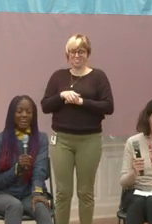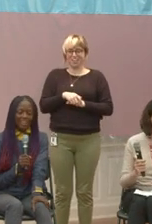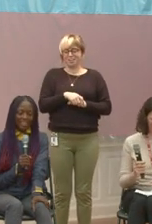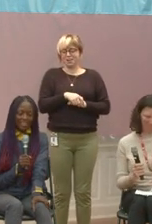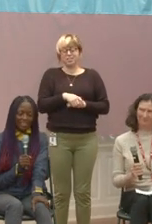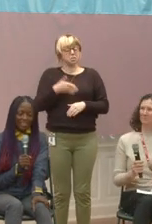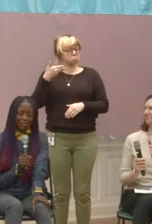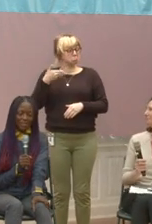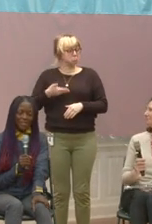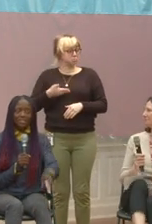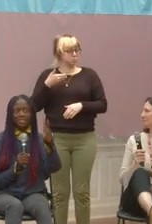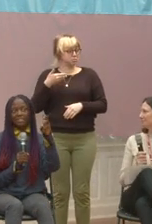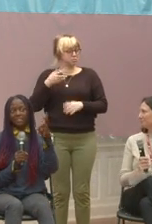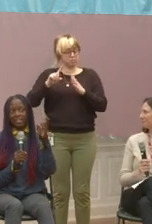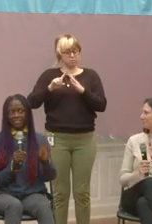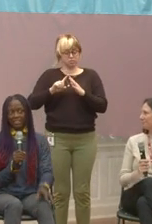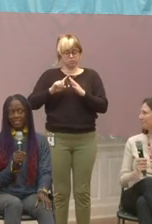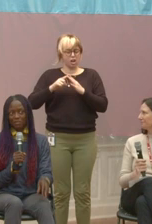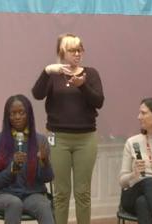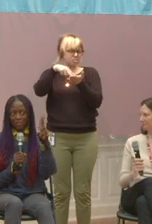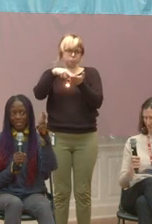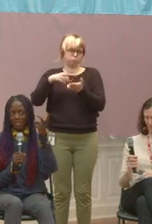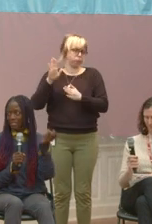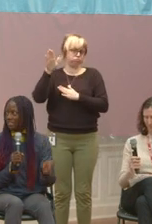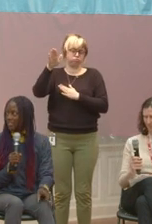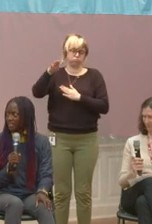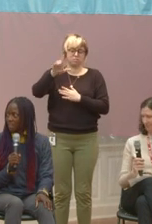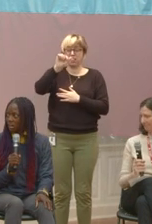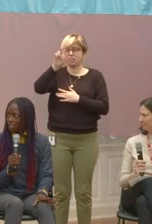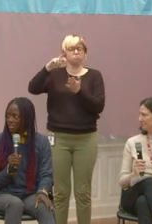I started that too late. And by late that's like college-age,